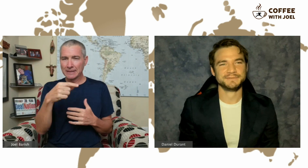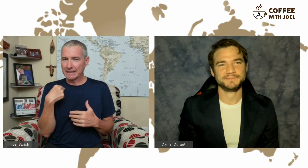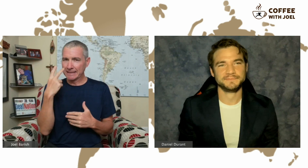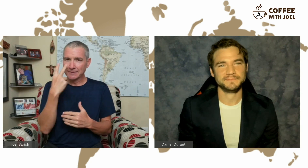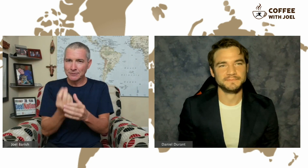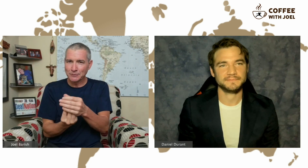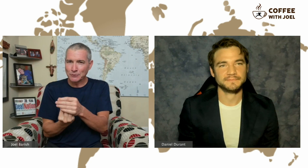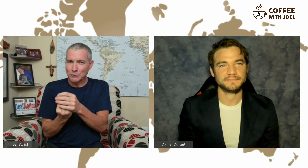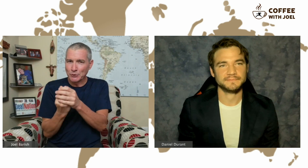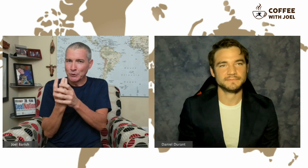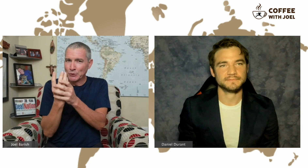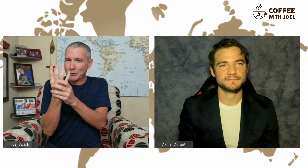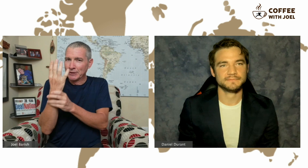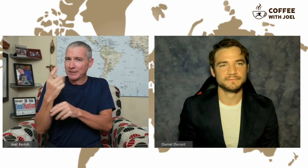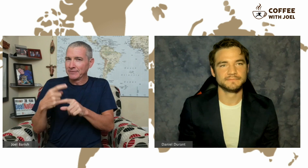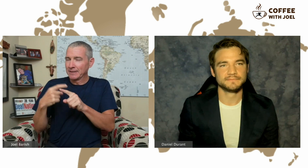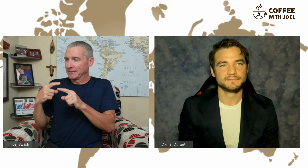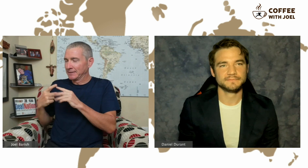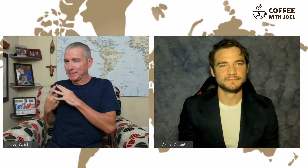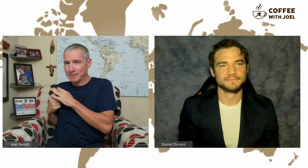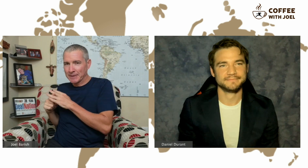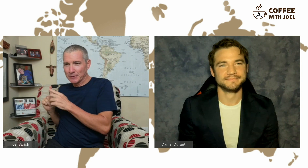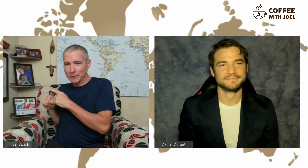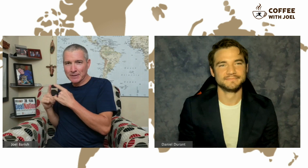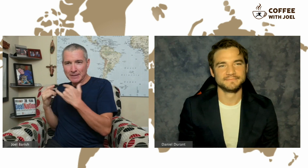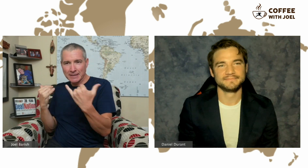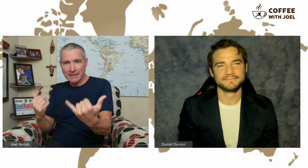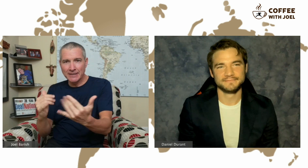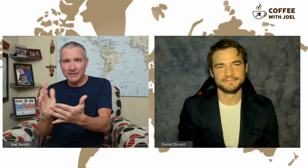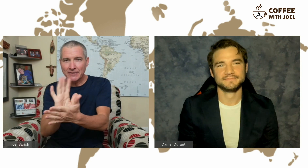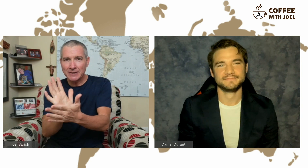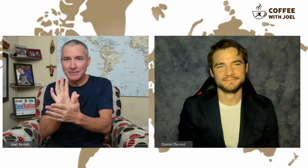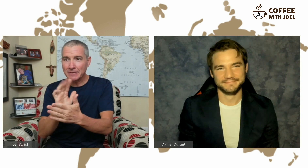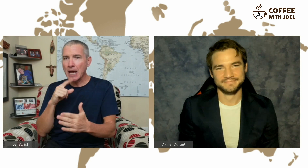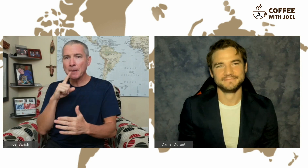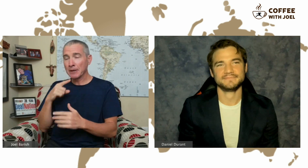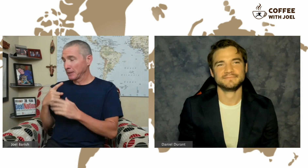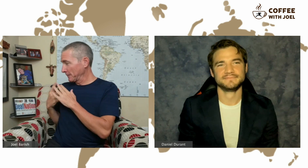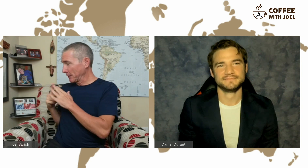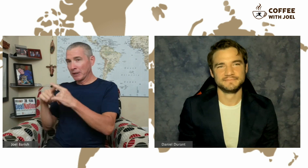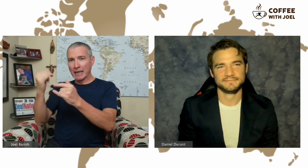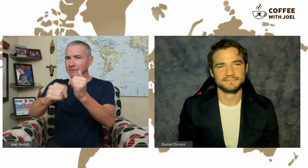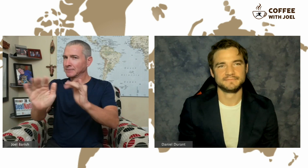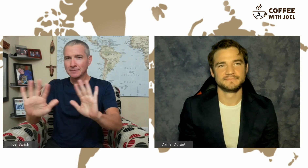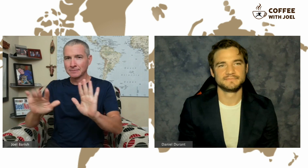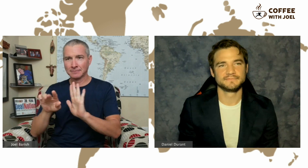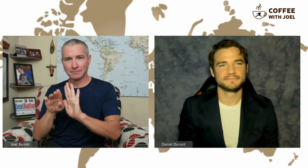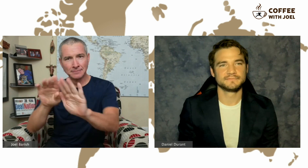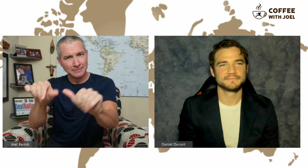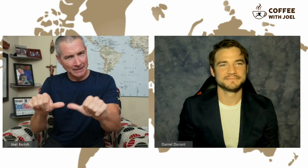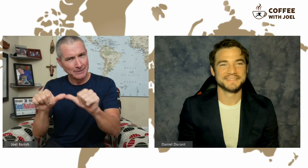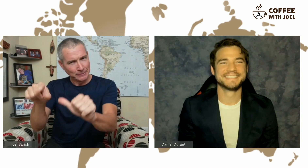I’ve seen you grow from the beginning to now in the film industry. I don’t mean to say from the beginning to the end…